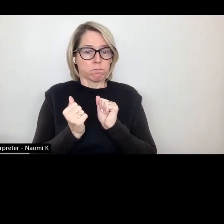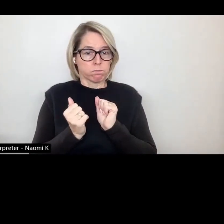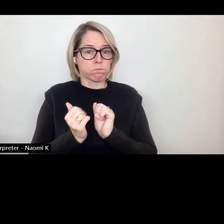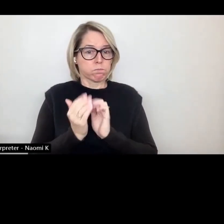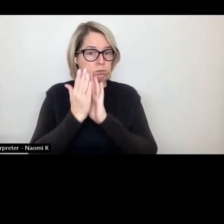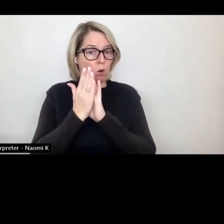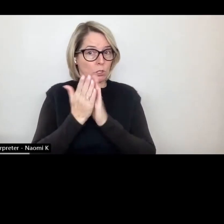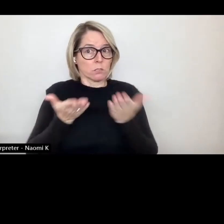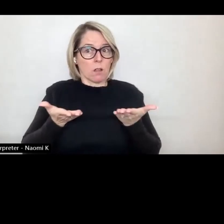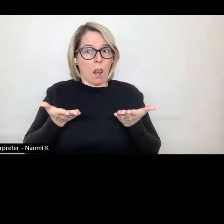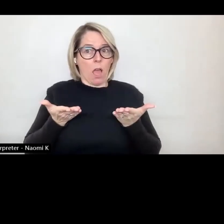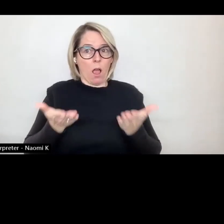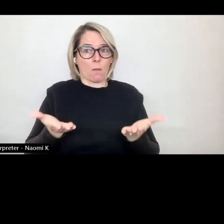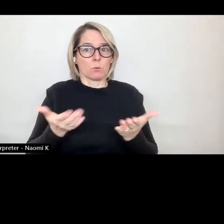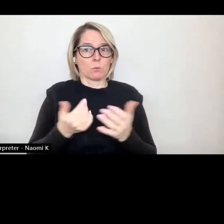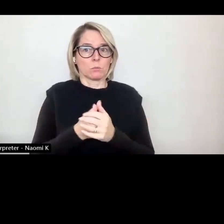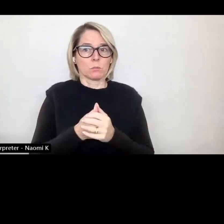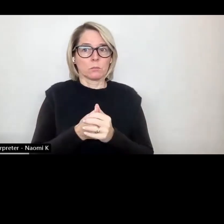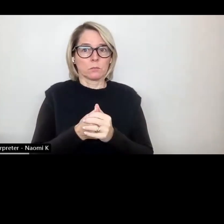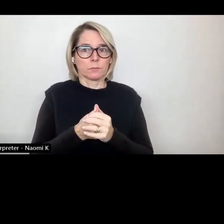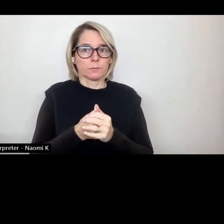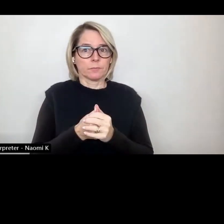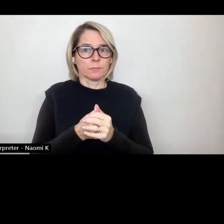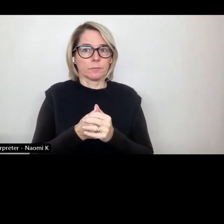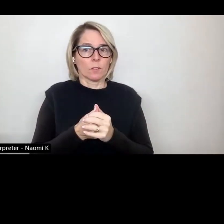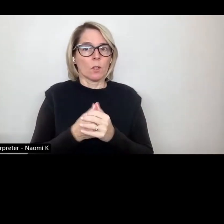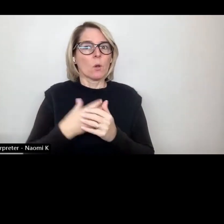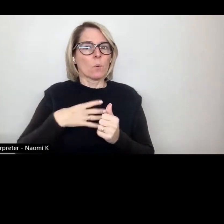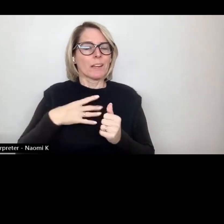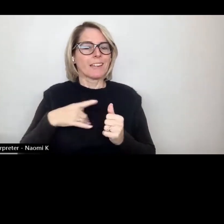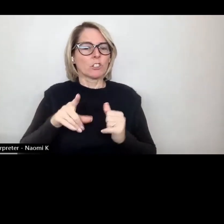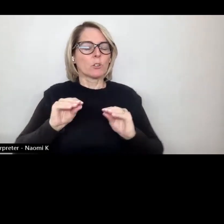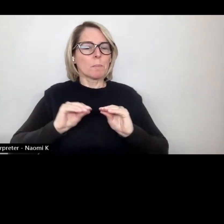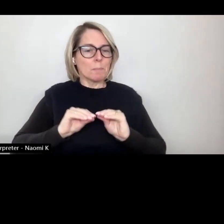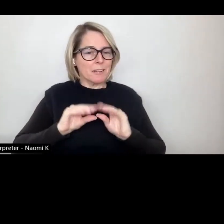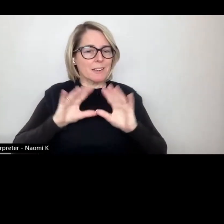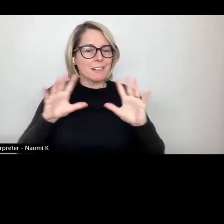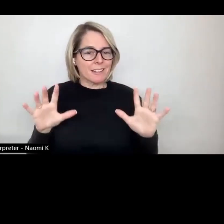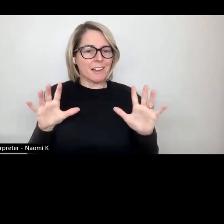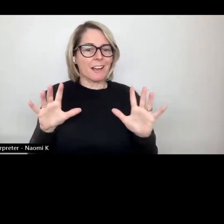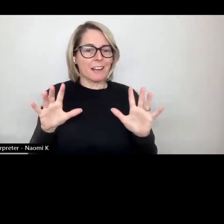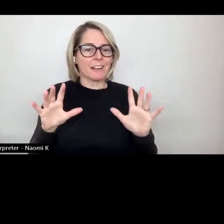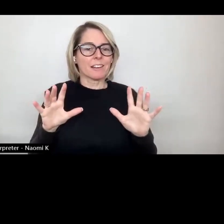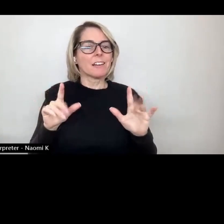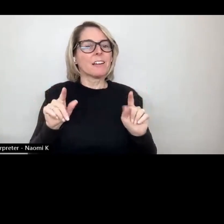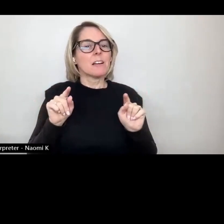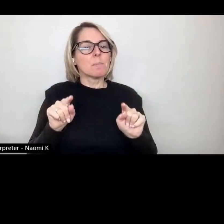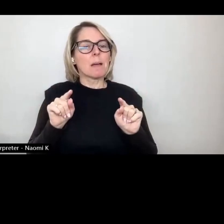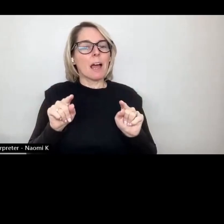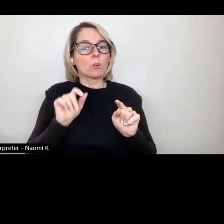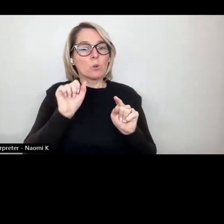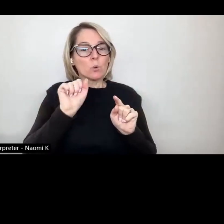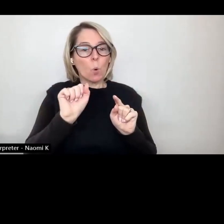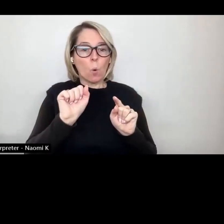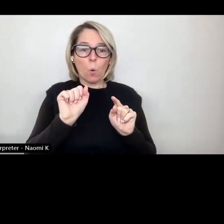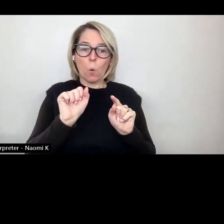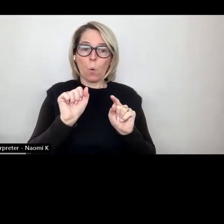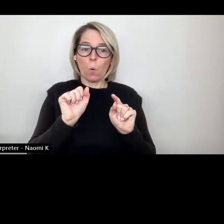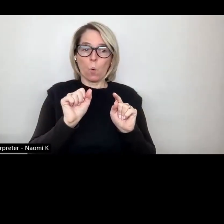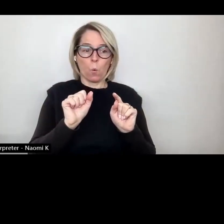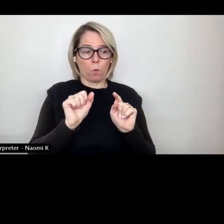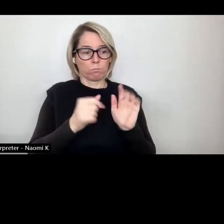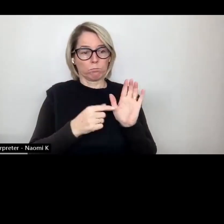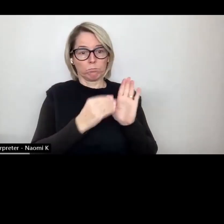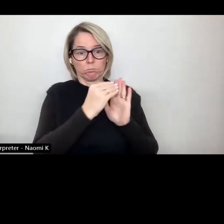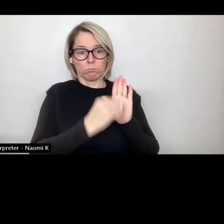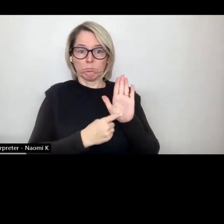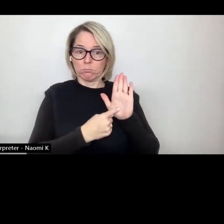We just need you to be clear about what you're proposing in your application and what you would see are the benefits of the method that you are proposing.